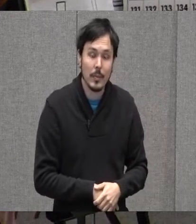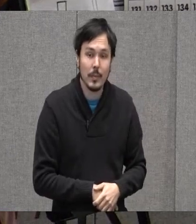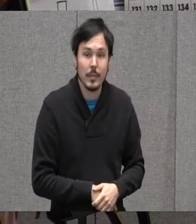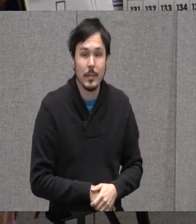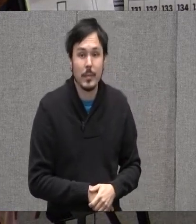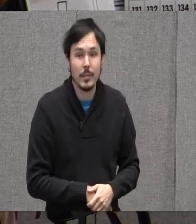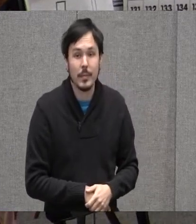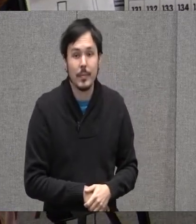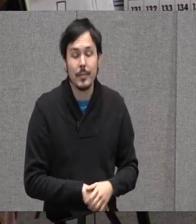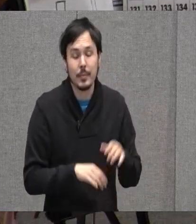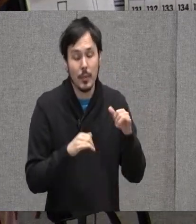Count with me.